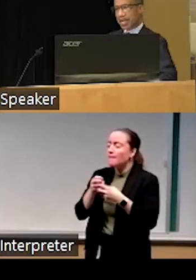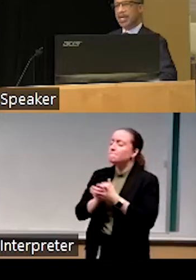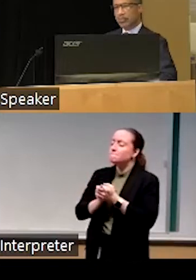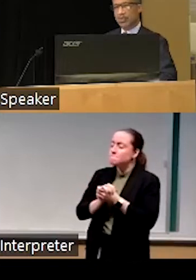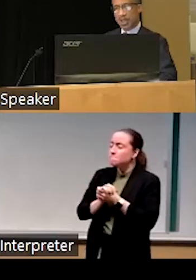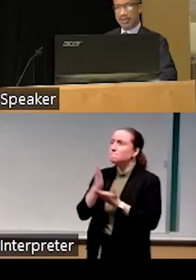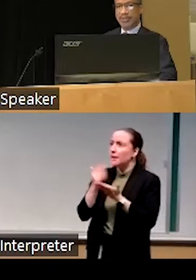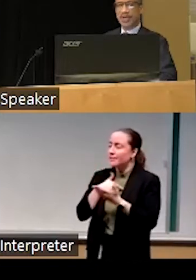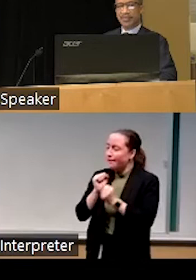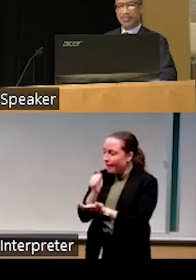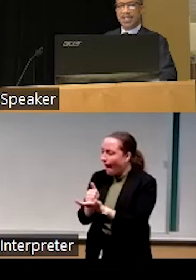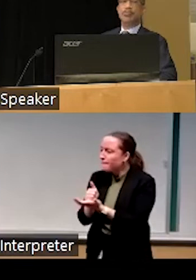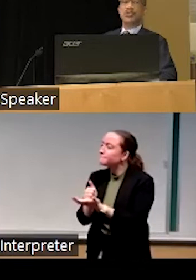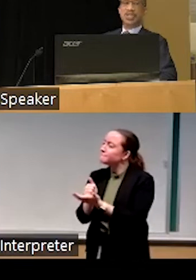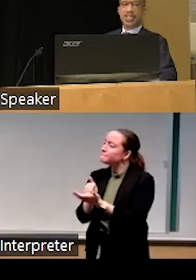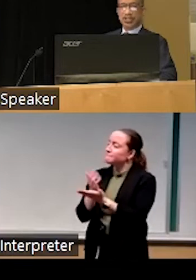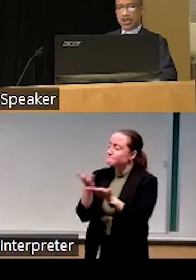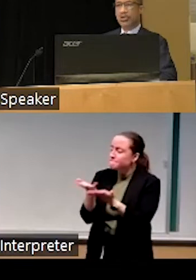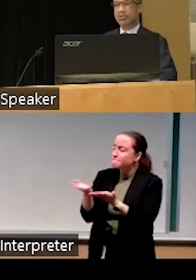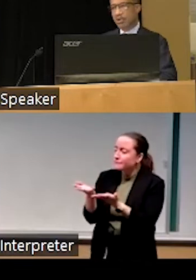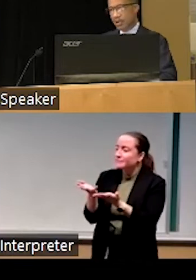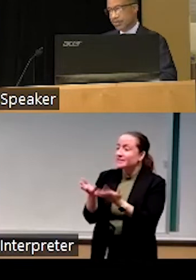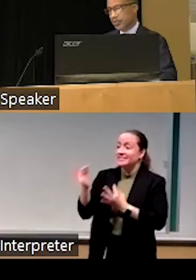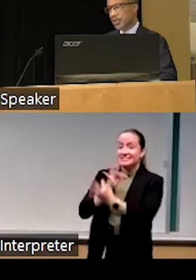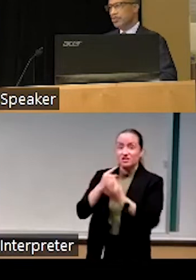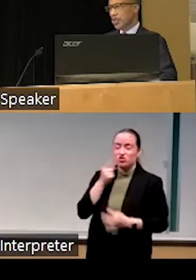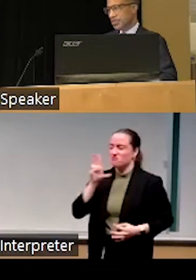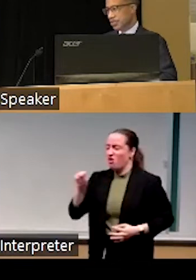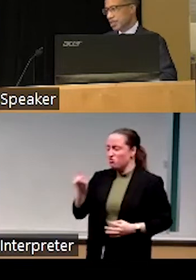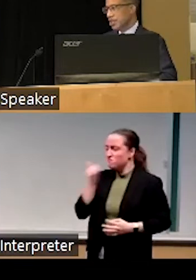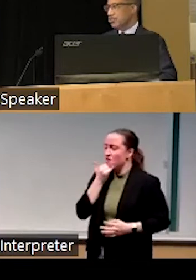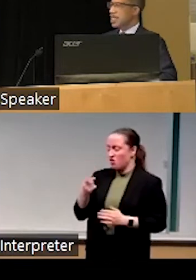I can help you with as opposed to telling her no you're wrong you have depression you need